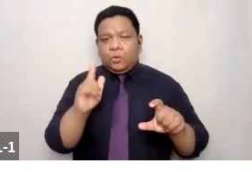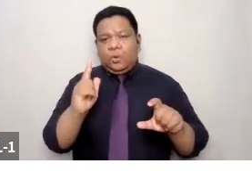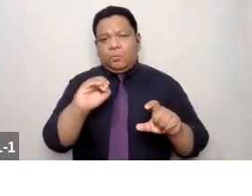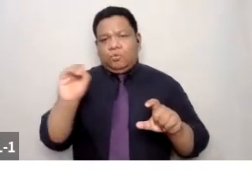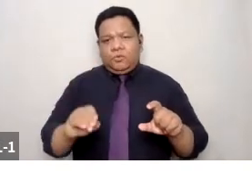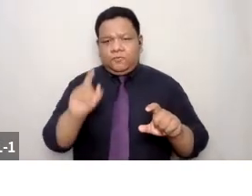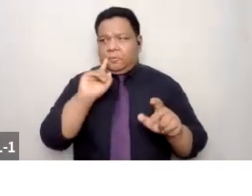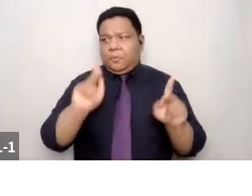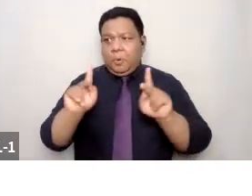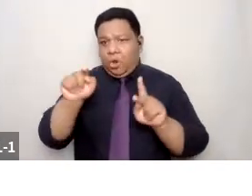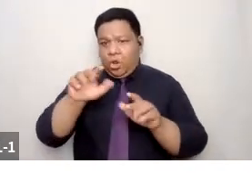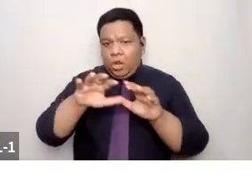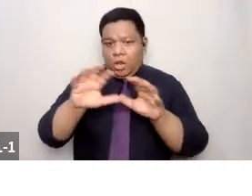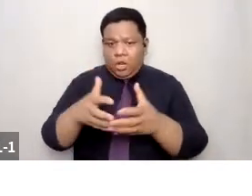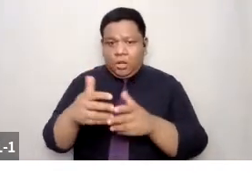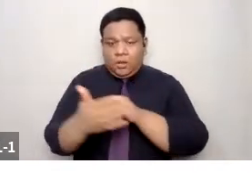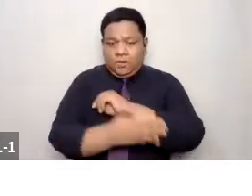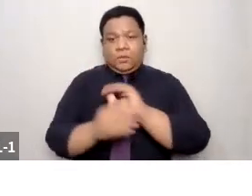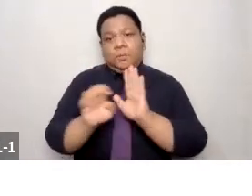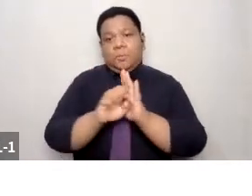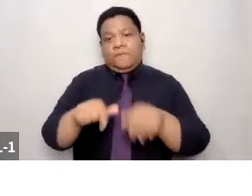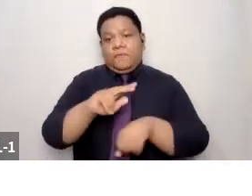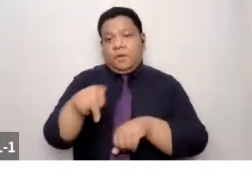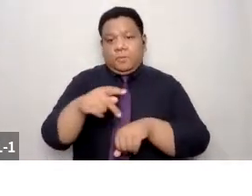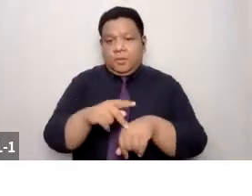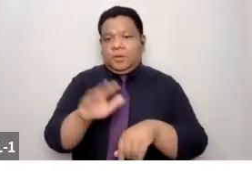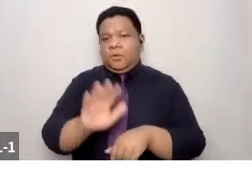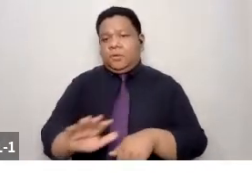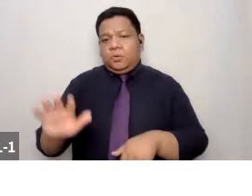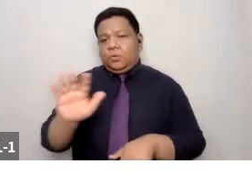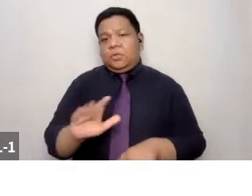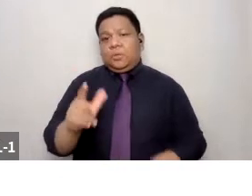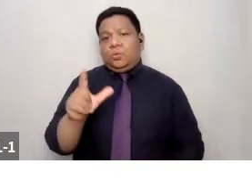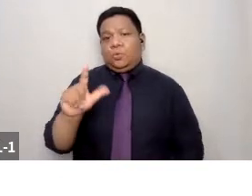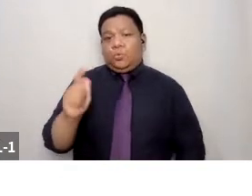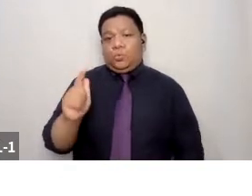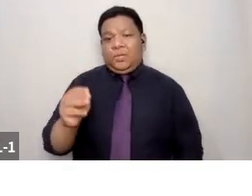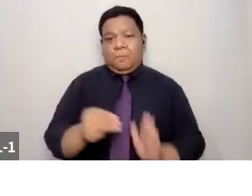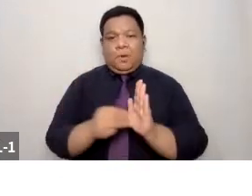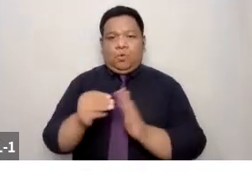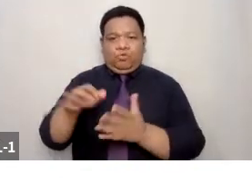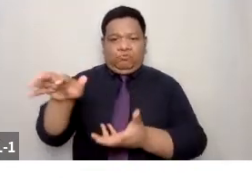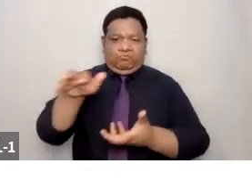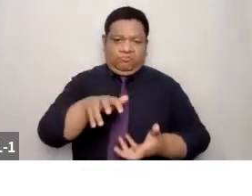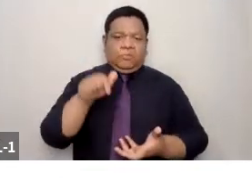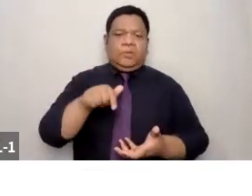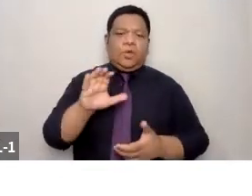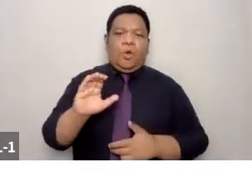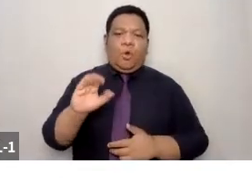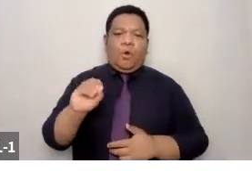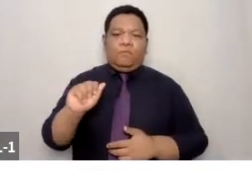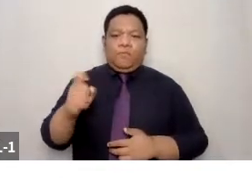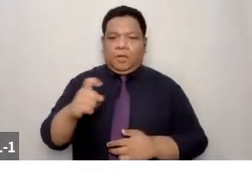Okay so for the Philippines that’s more or less 20 million doses, that is the Covax facility commitment for the Philippines.